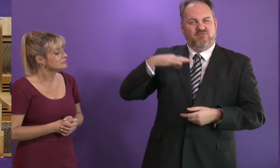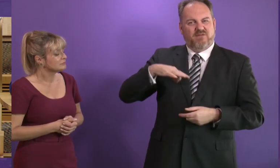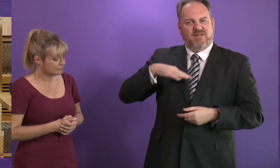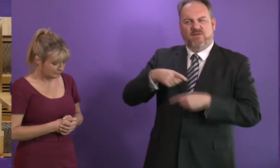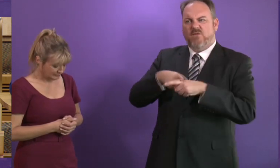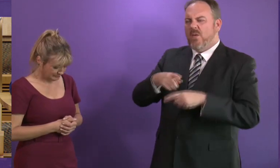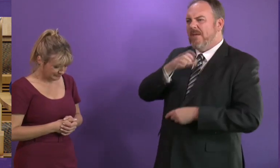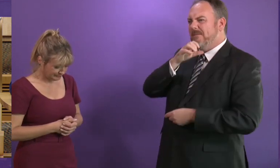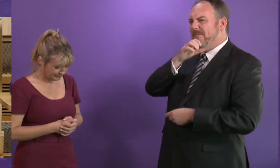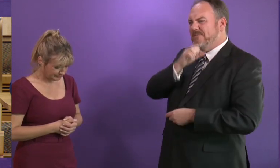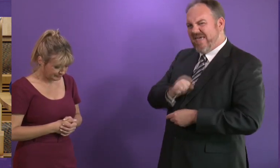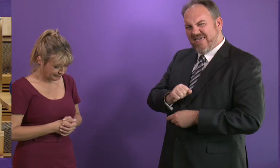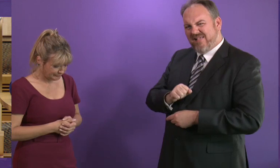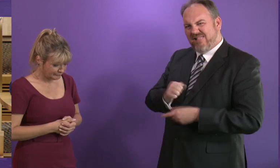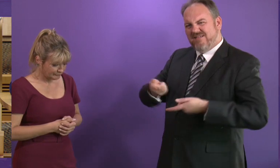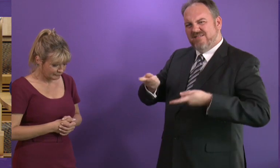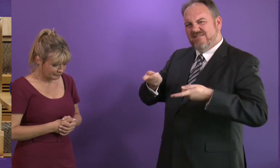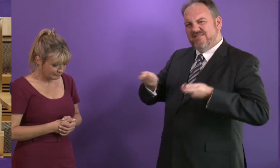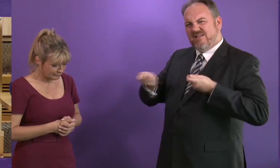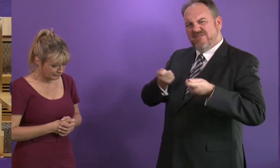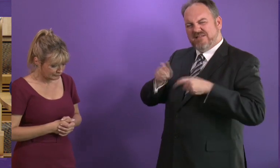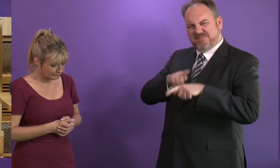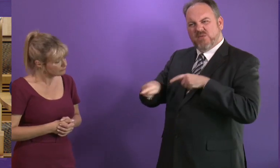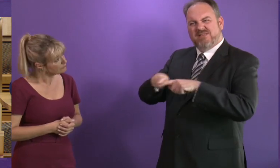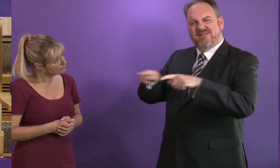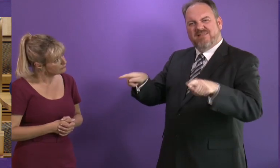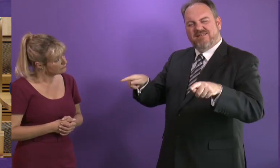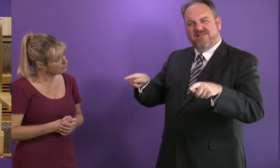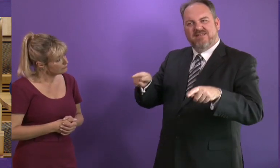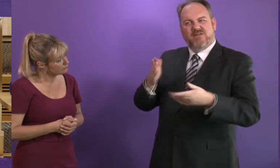the board of directors. Will the First Minister join me in asking Asda to get round the table